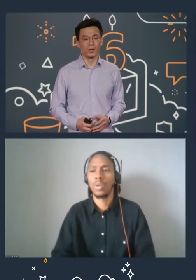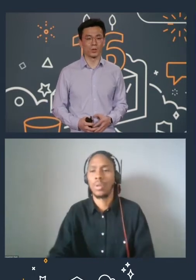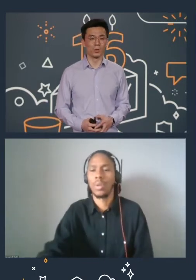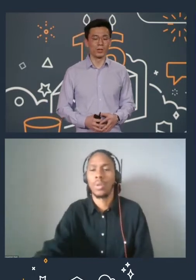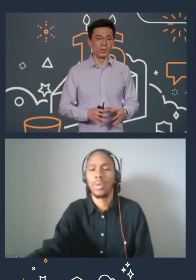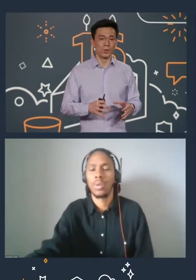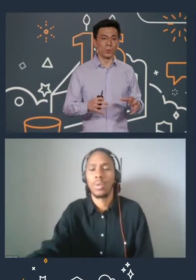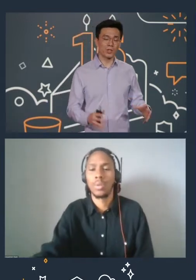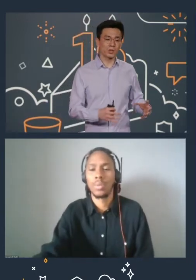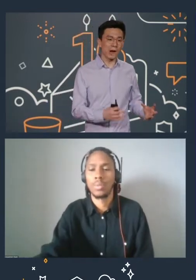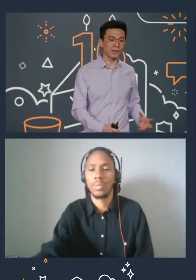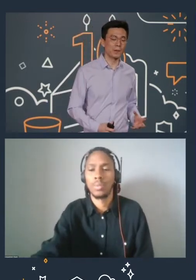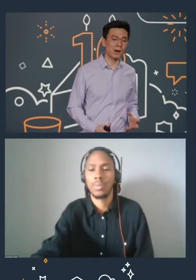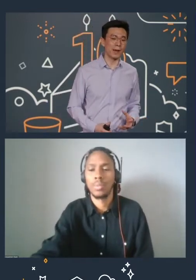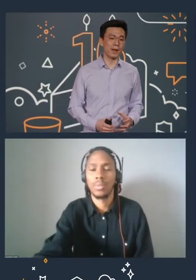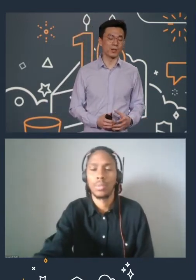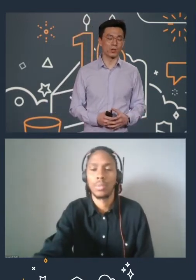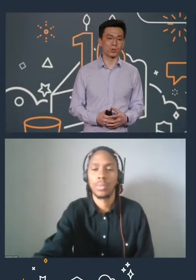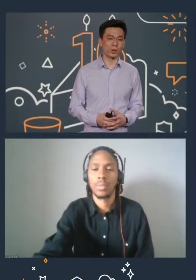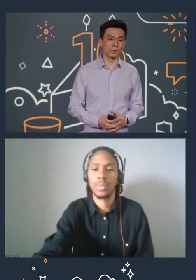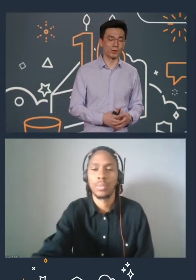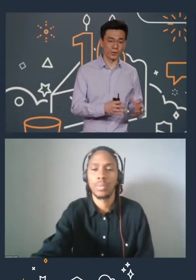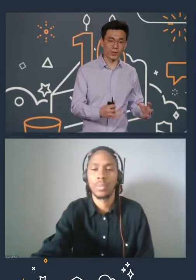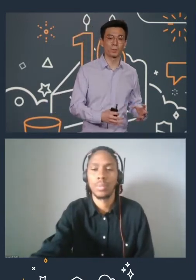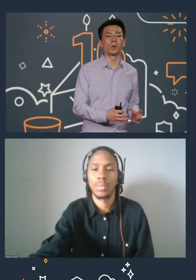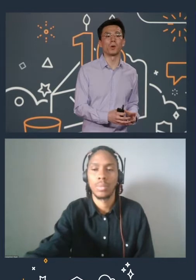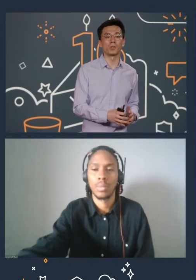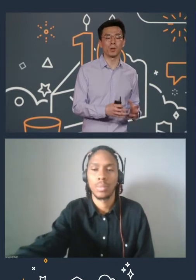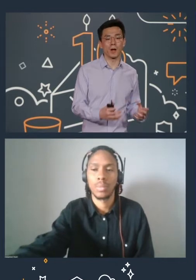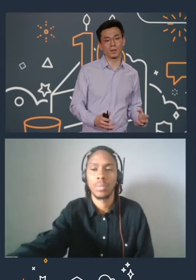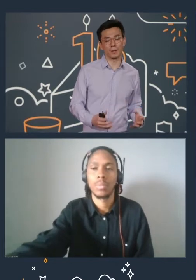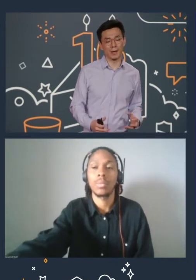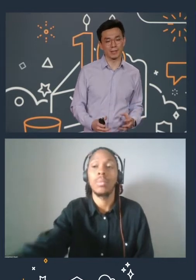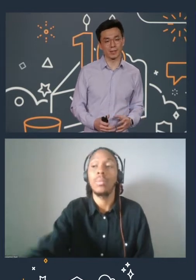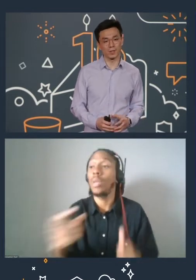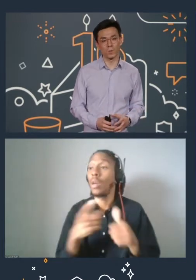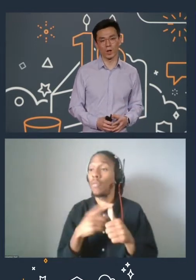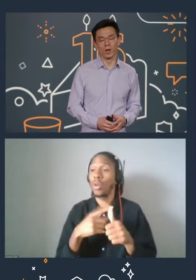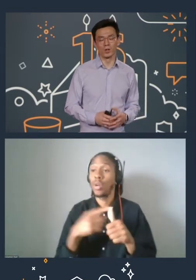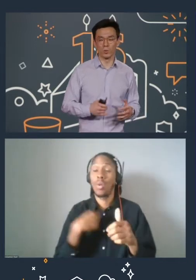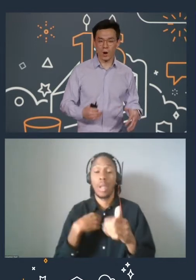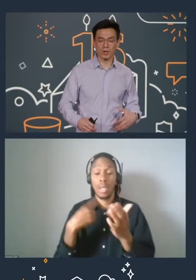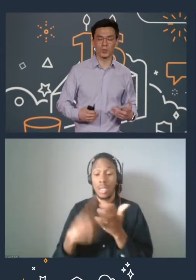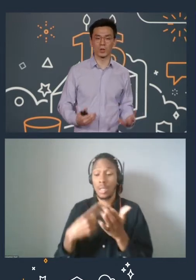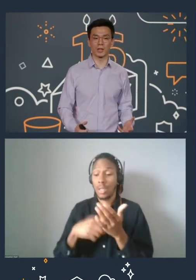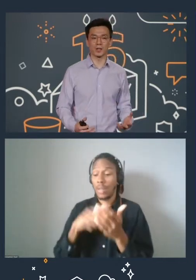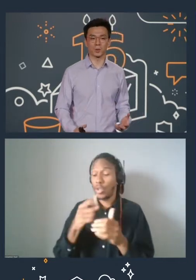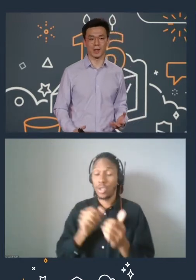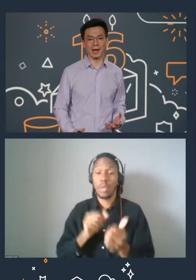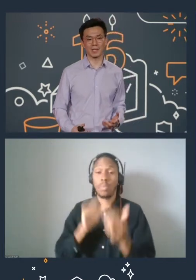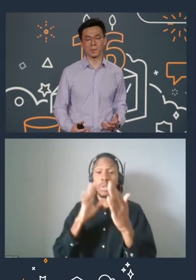So what we just talked about is the first approach to cost optimization where you wanna drill down to your access pattern